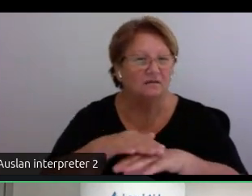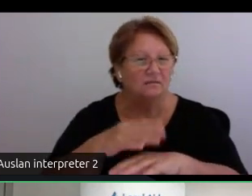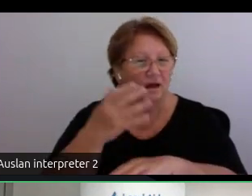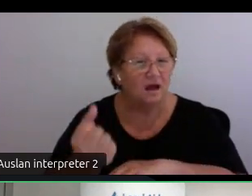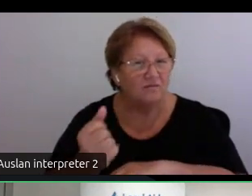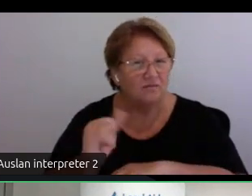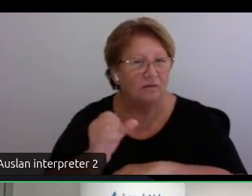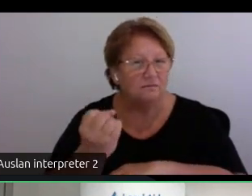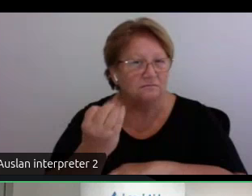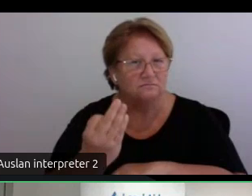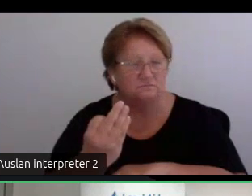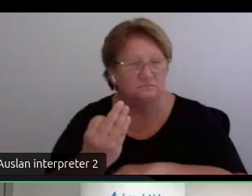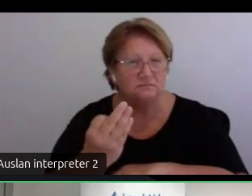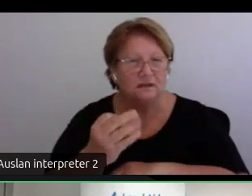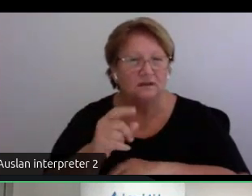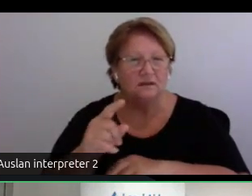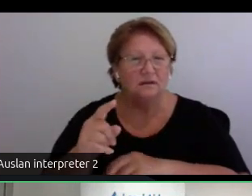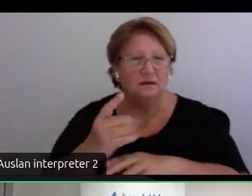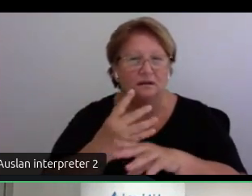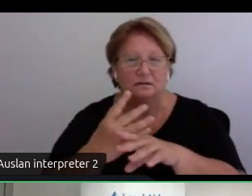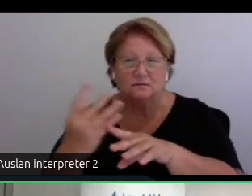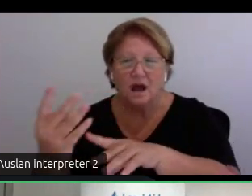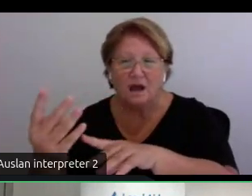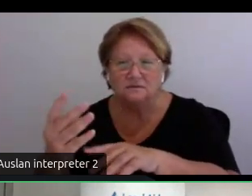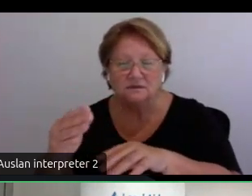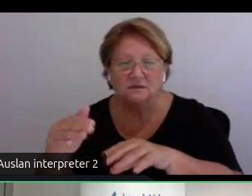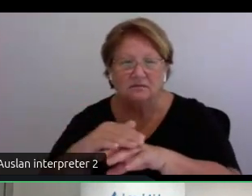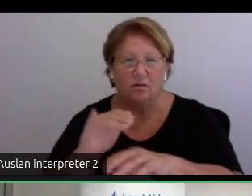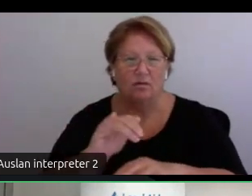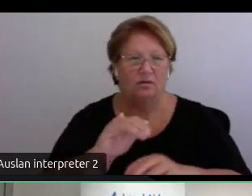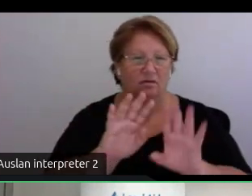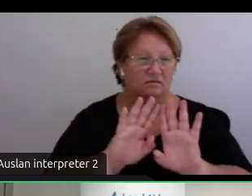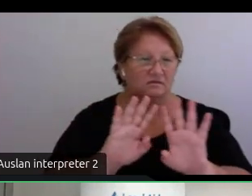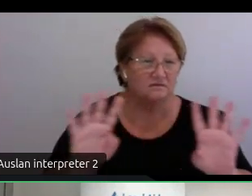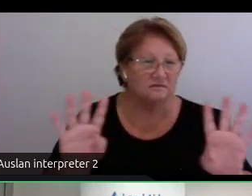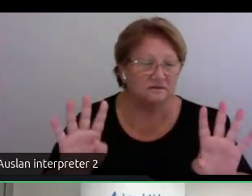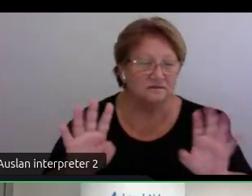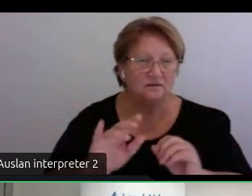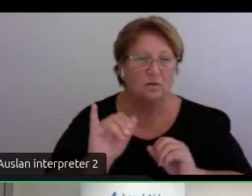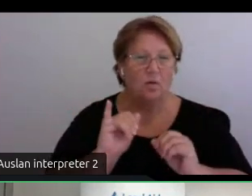opted out of flood cover? Are the paddocks covered or just the house covered? How much of the fencing